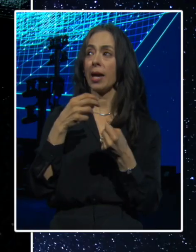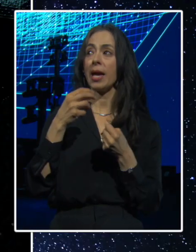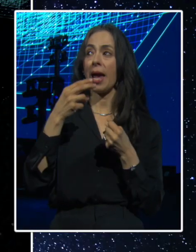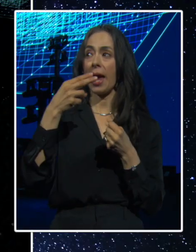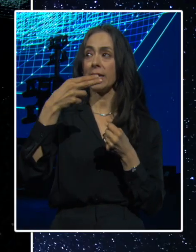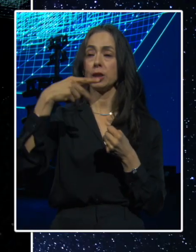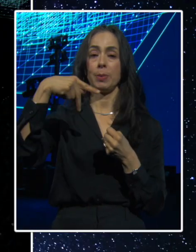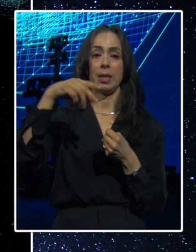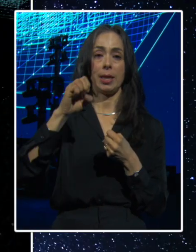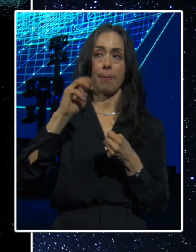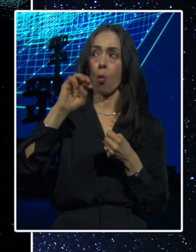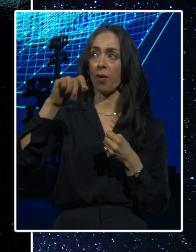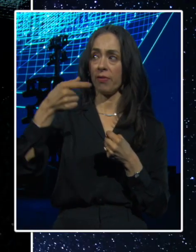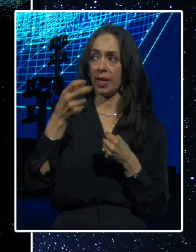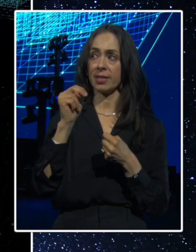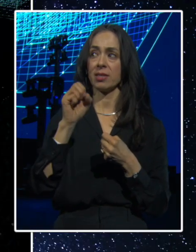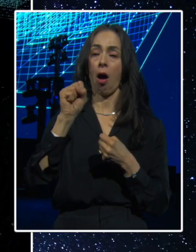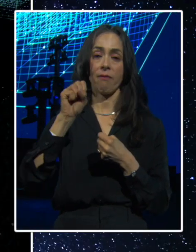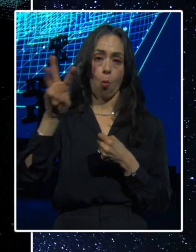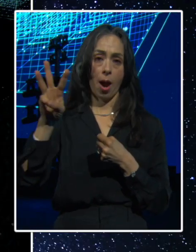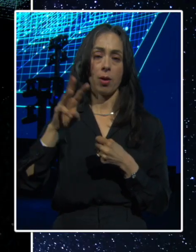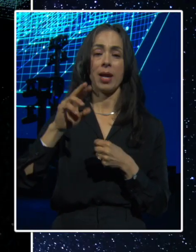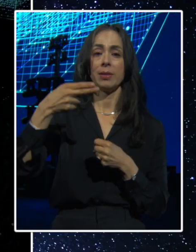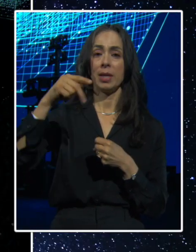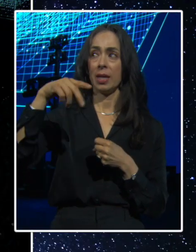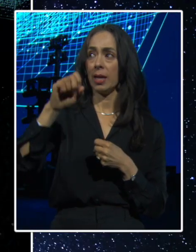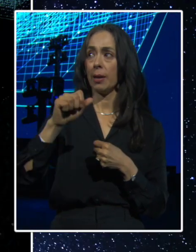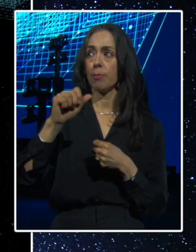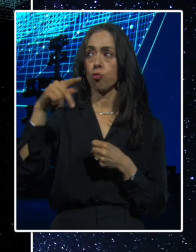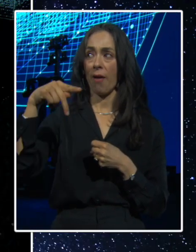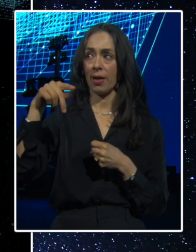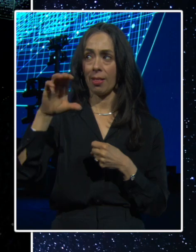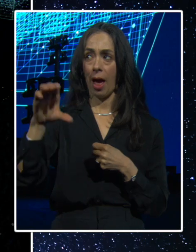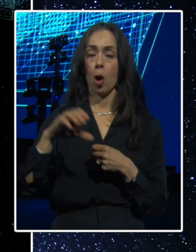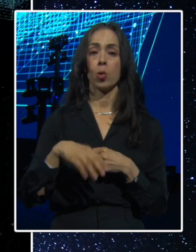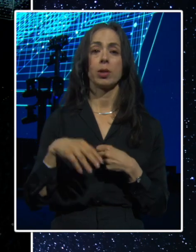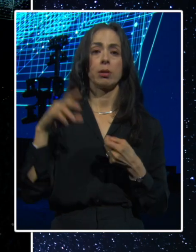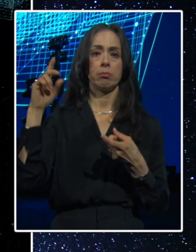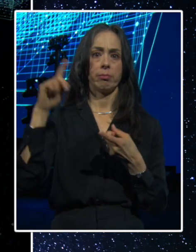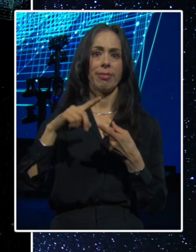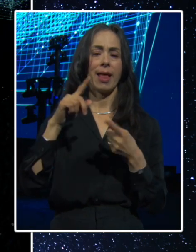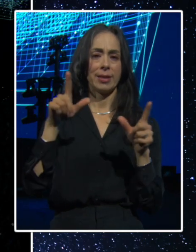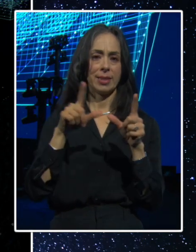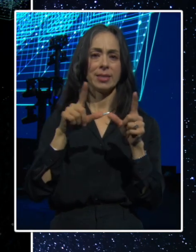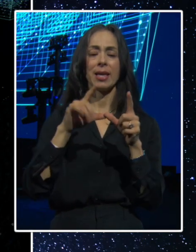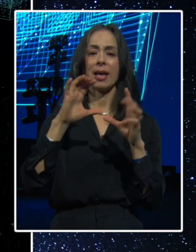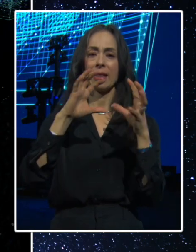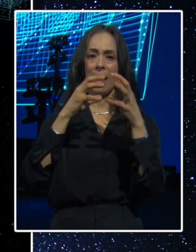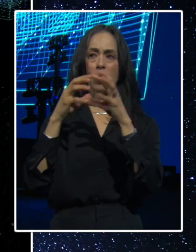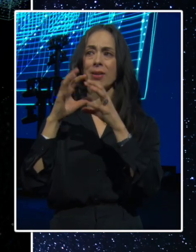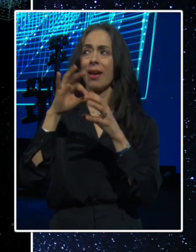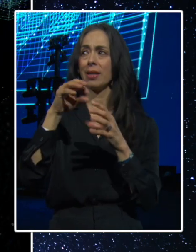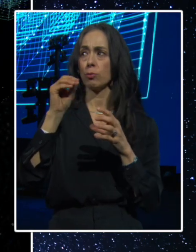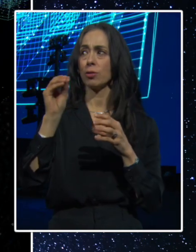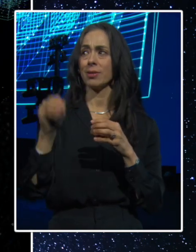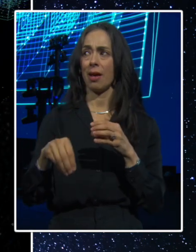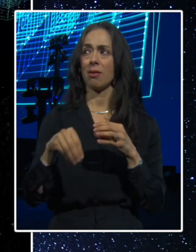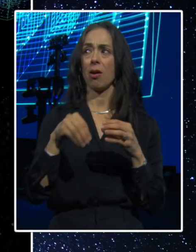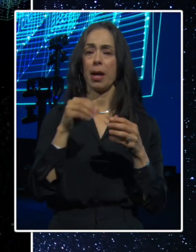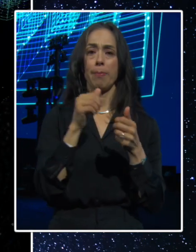HPE Private Cloud enables to reduce their VM licensing costs by up to 90% on a per-socket basis.